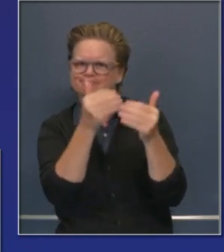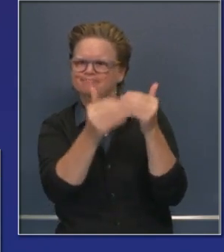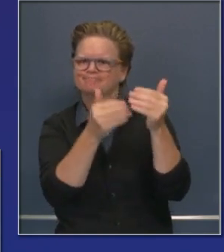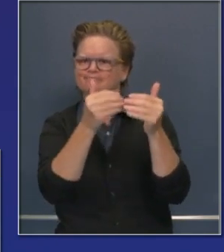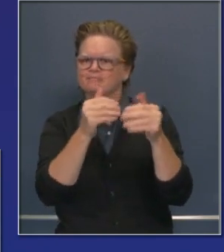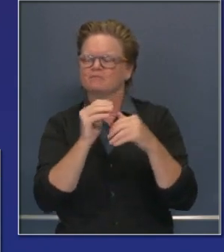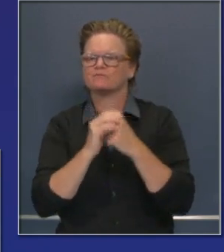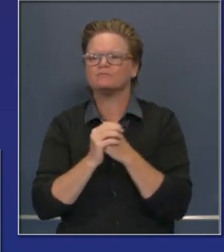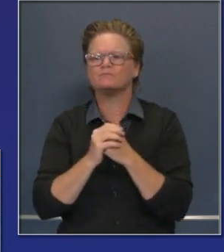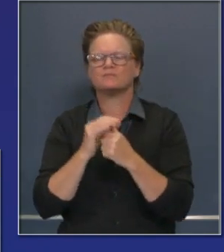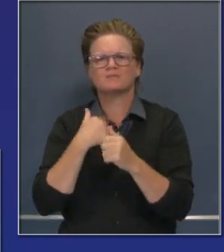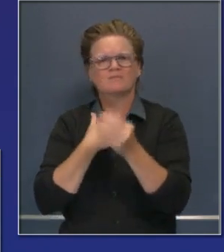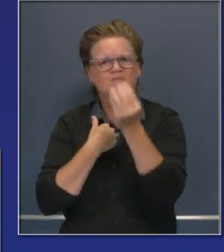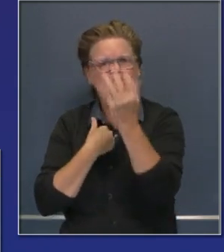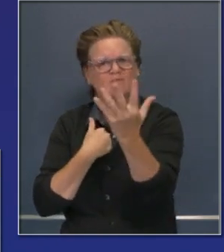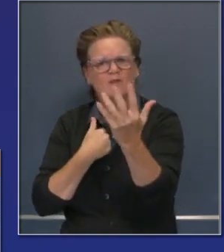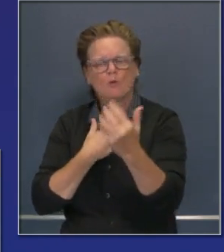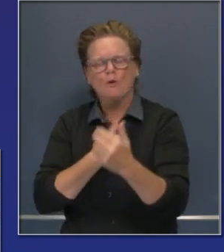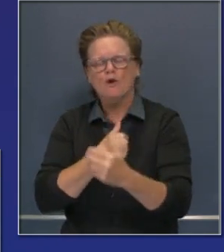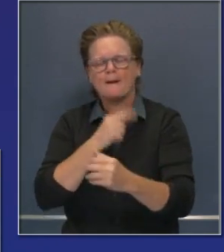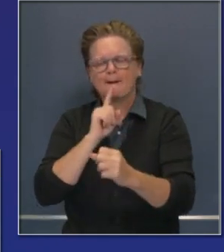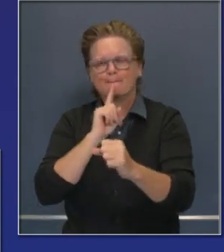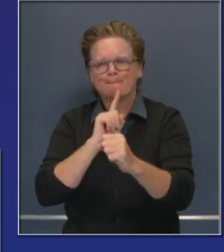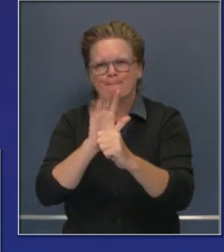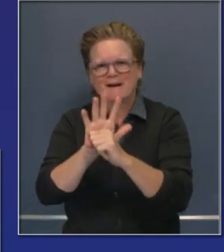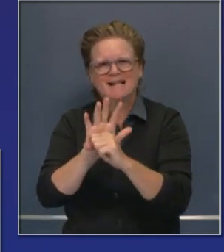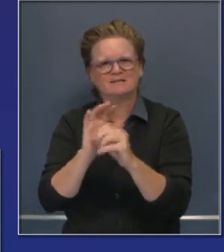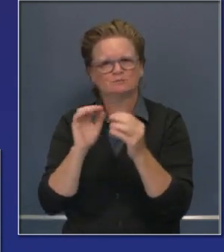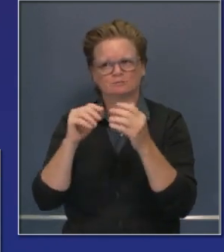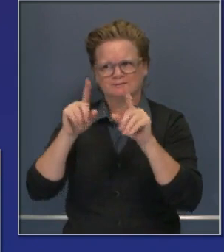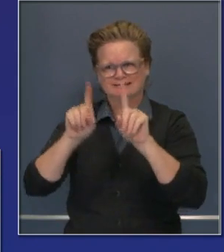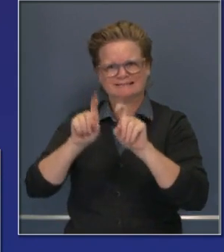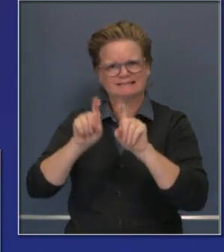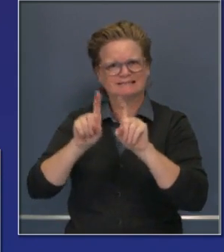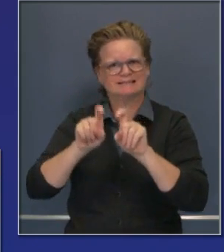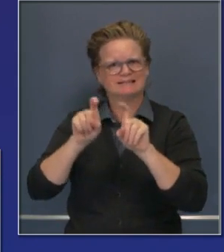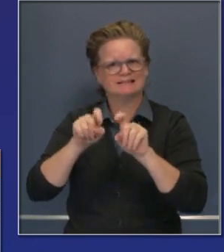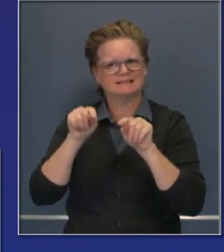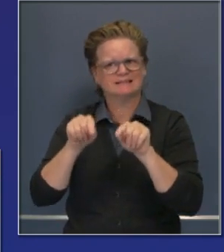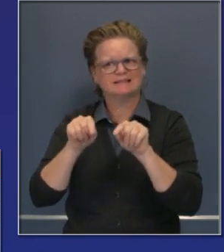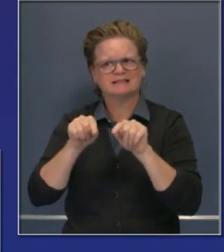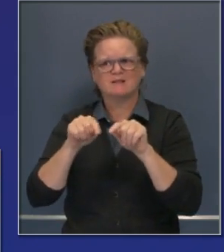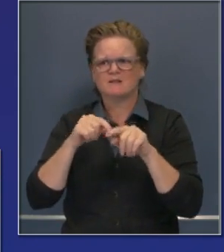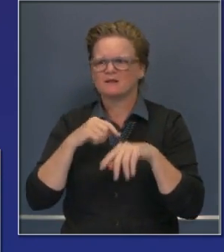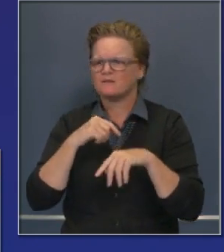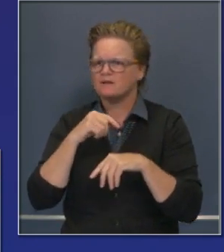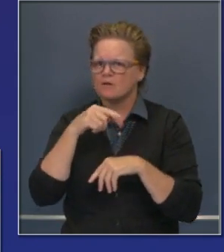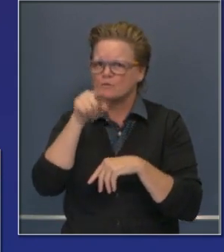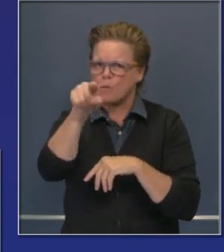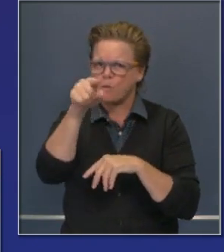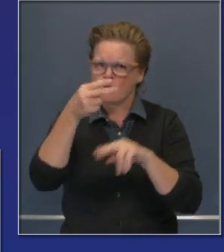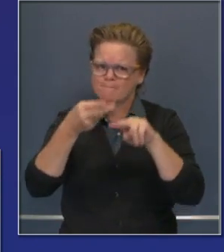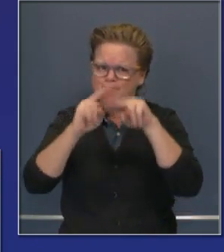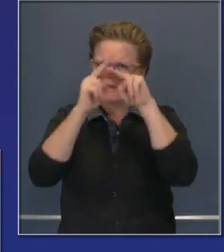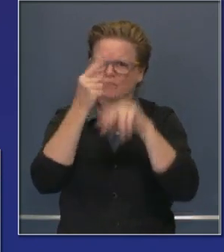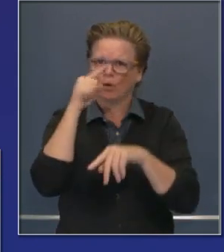AND AGAIN, IT’S JUST A POINT OF EMPHASIS THAT WE ARE COMMITTED TO INCREASING TESTING IN THE STATE OF CALIFORNIA.